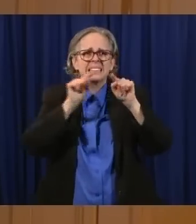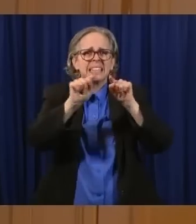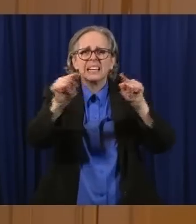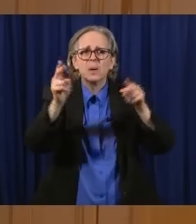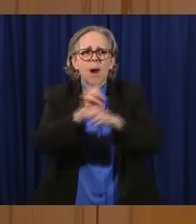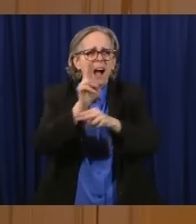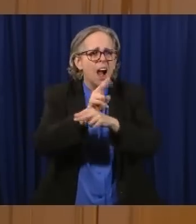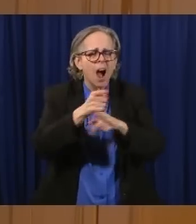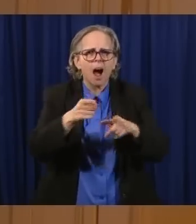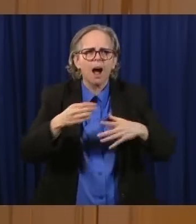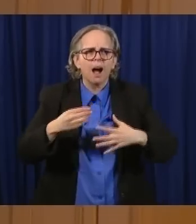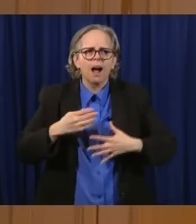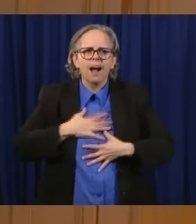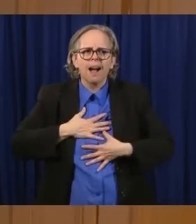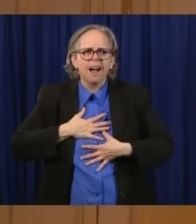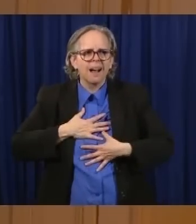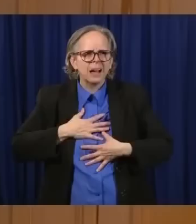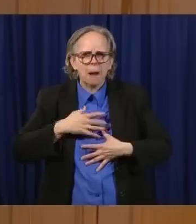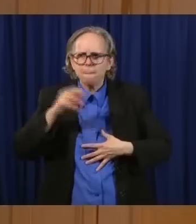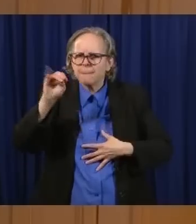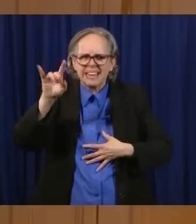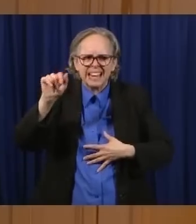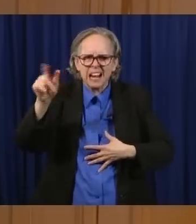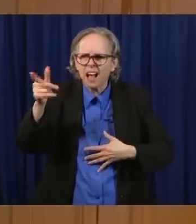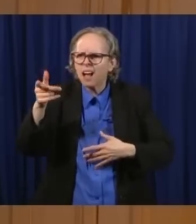FROM A TANK TOP SHE WORE WHEN